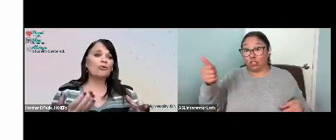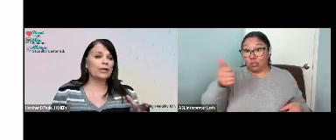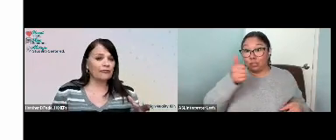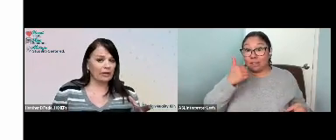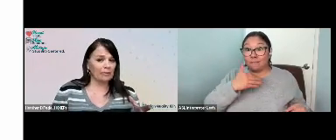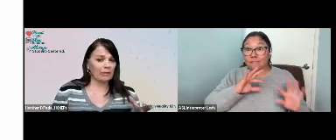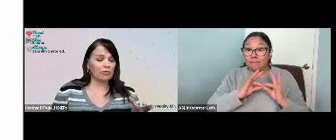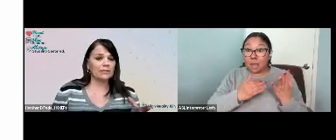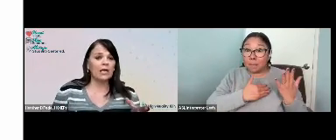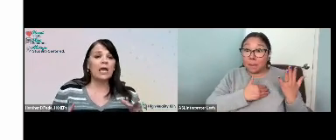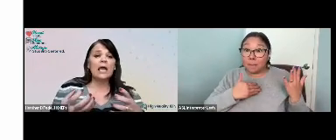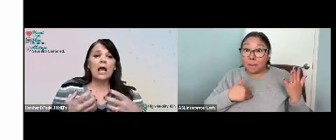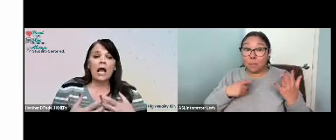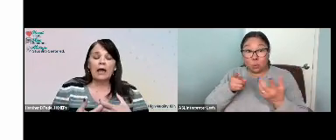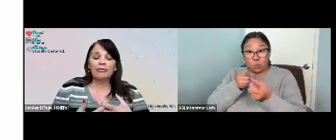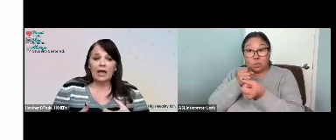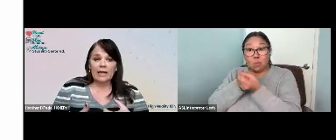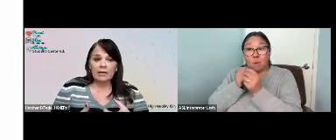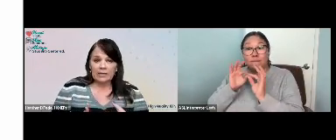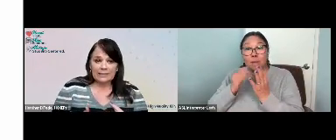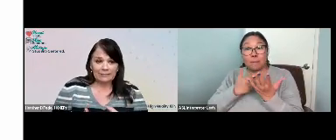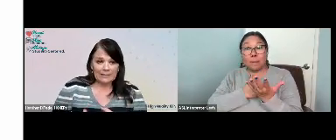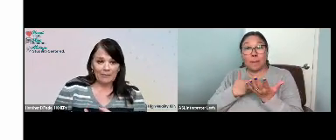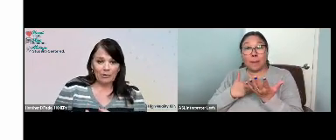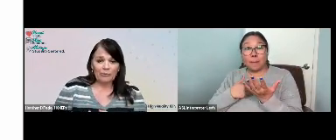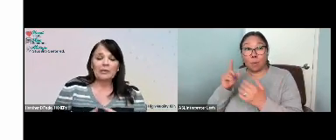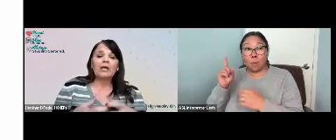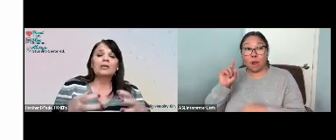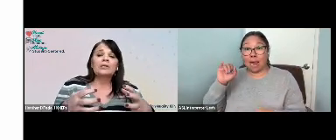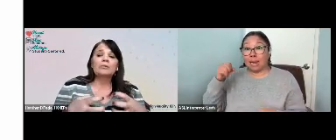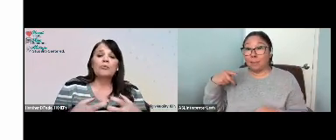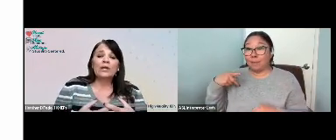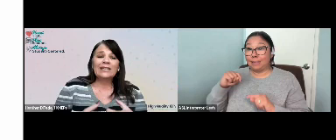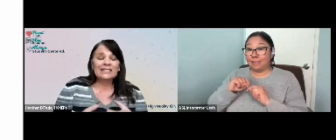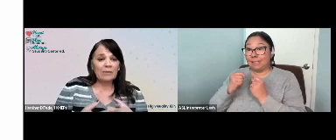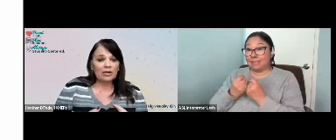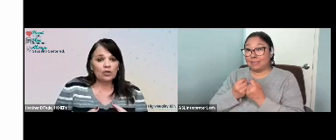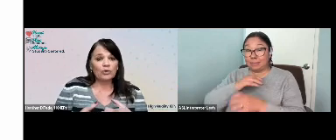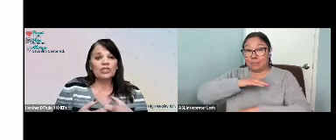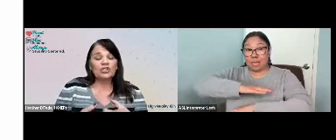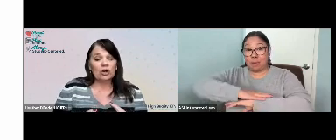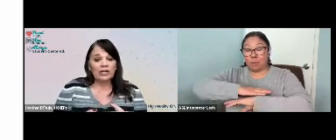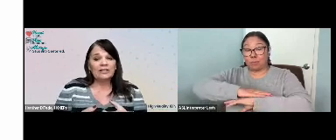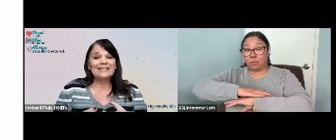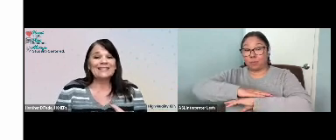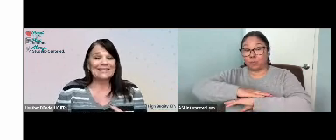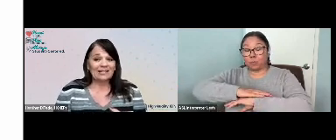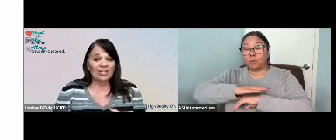you're supporting family members at the IEP team table, we need to make sure we're starting these